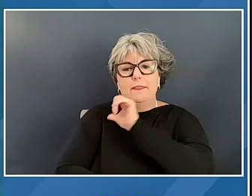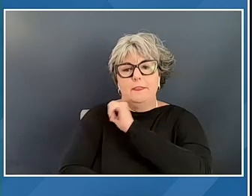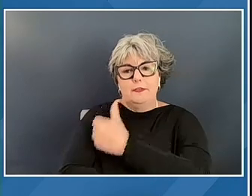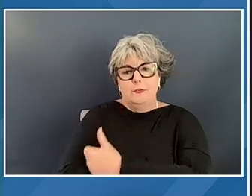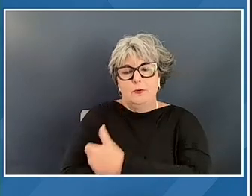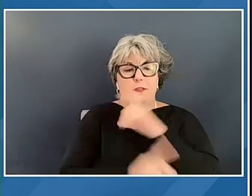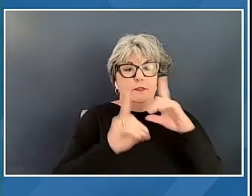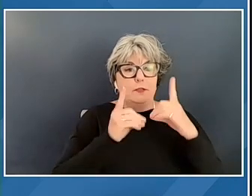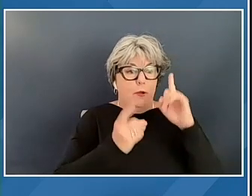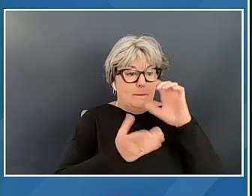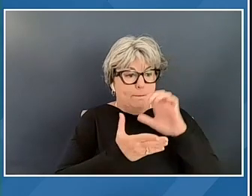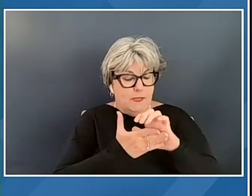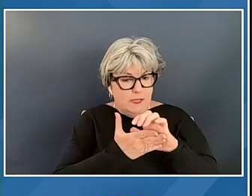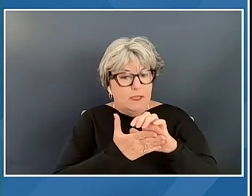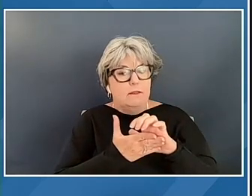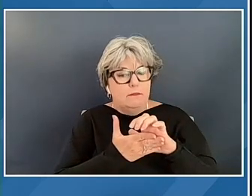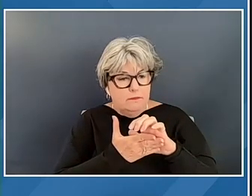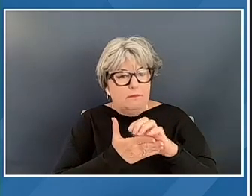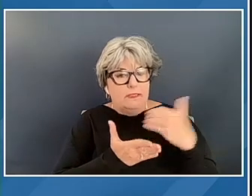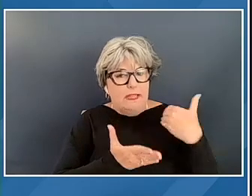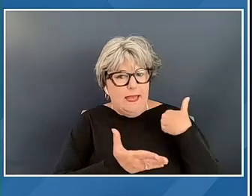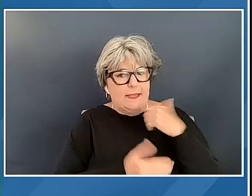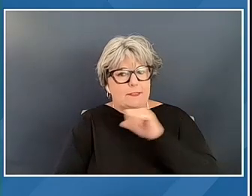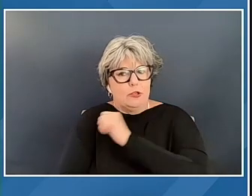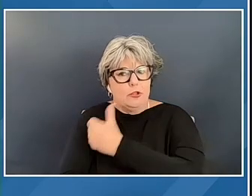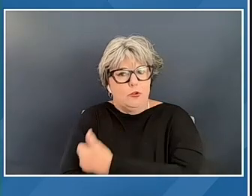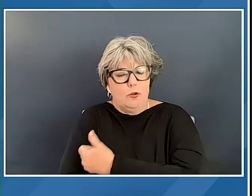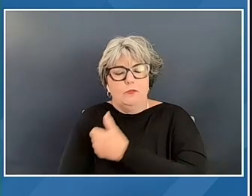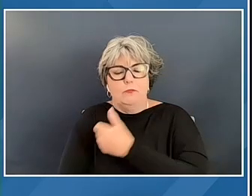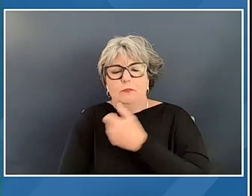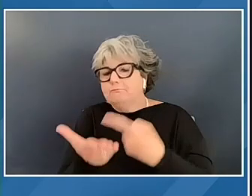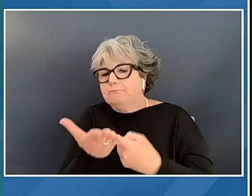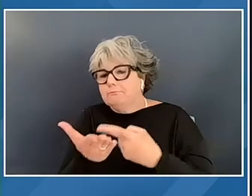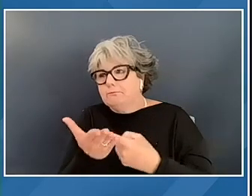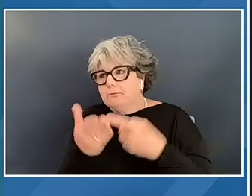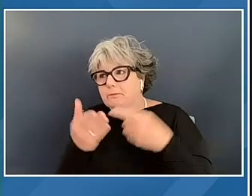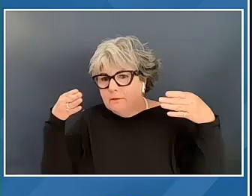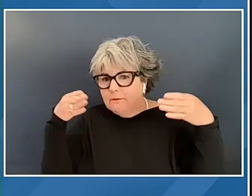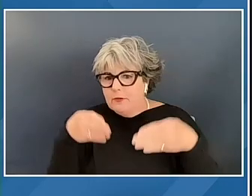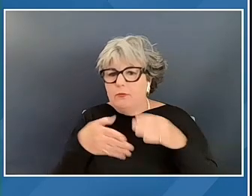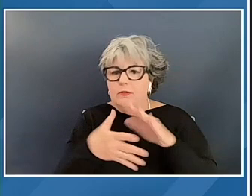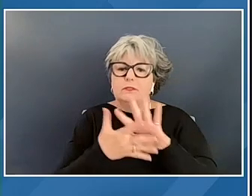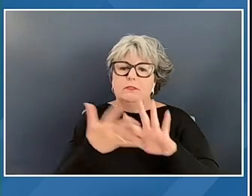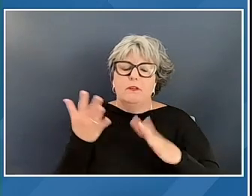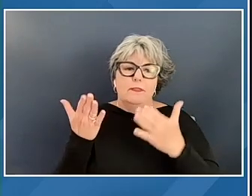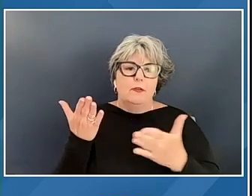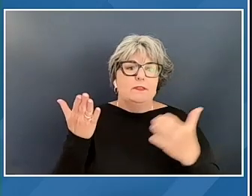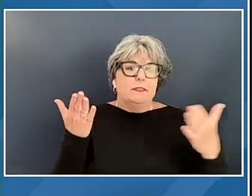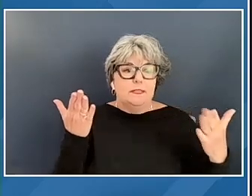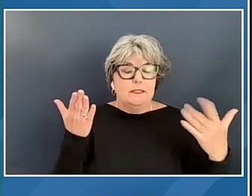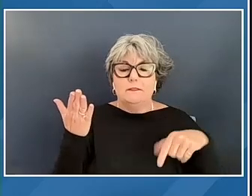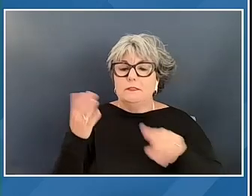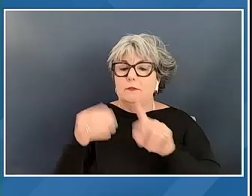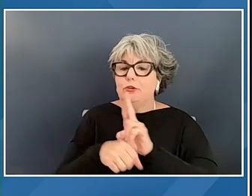does have, so that we can have discussion tightly focused on those things so that we're using the time productively on a go